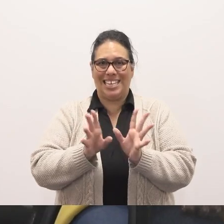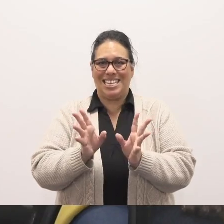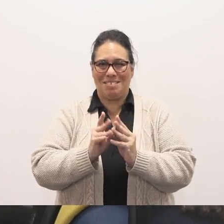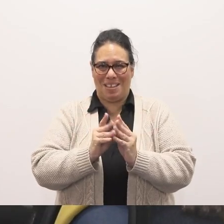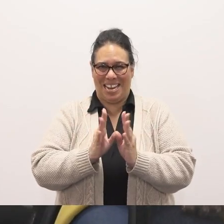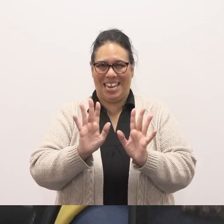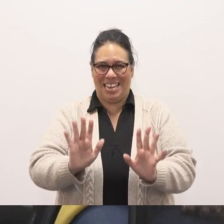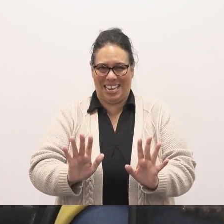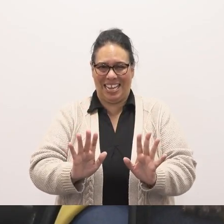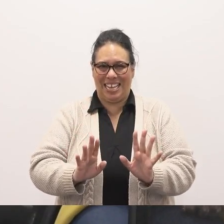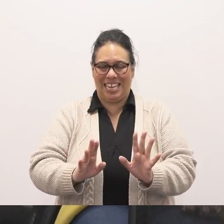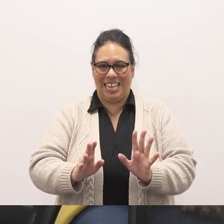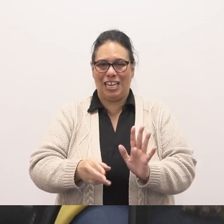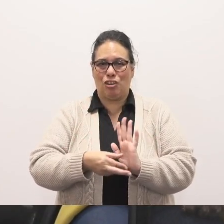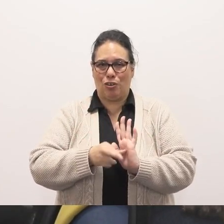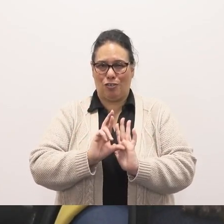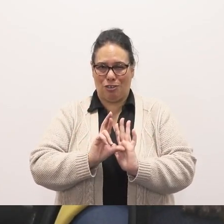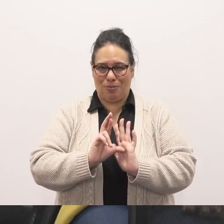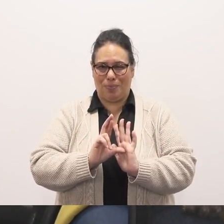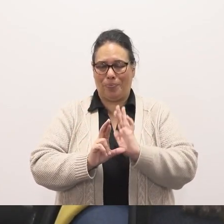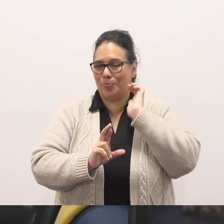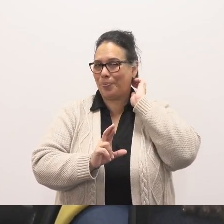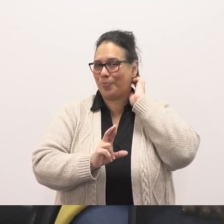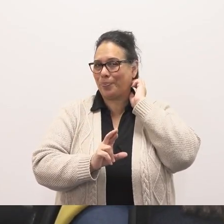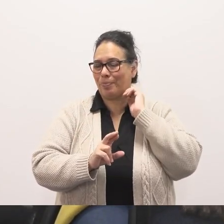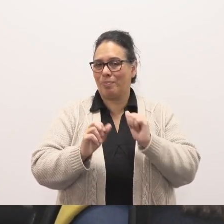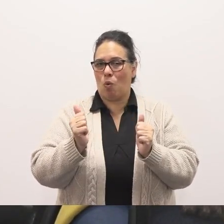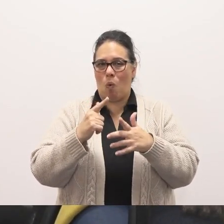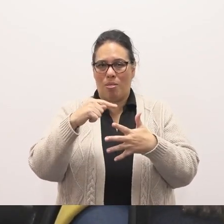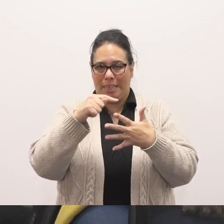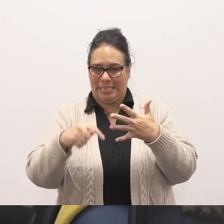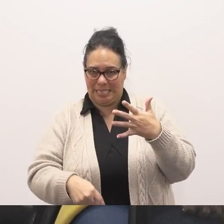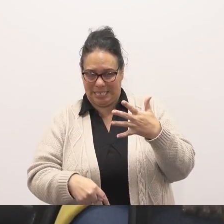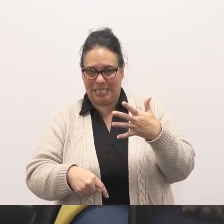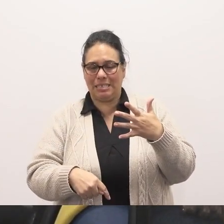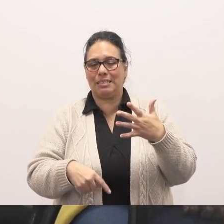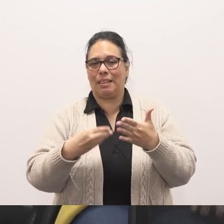to go over the details of the financial and the bond report.